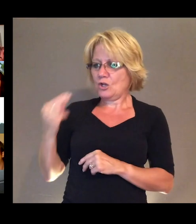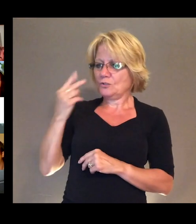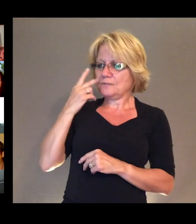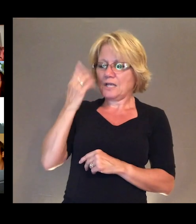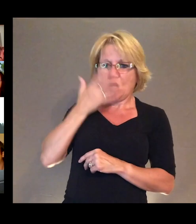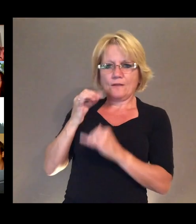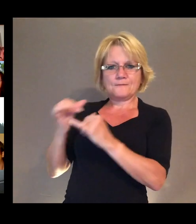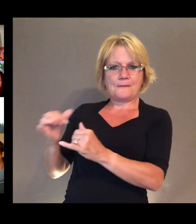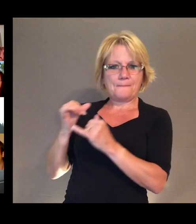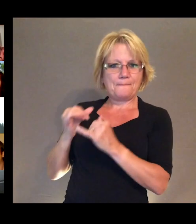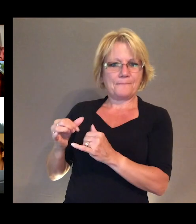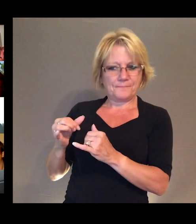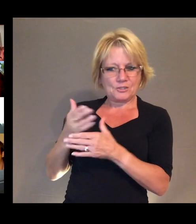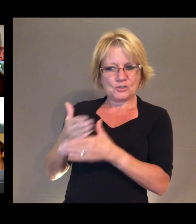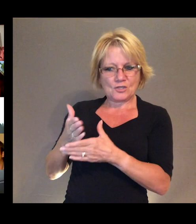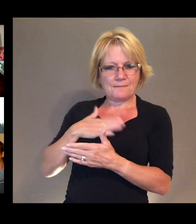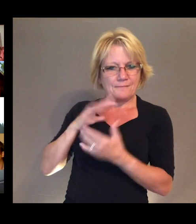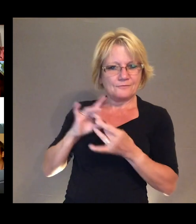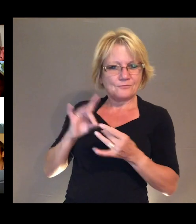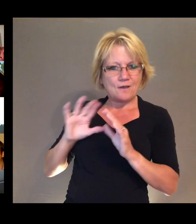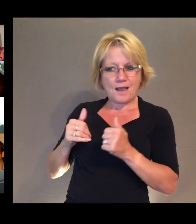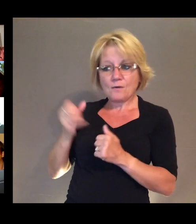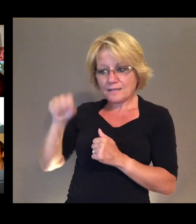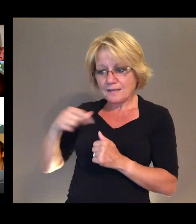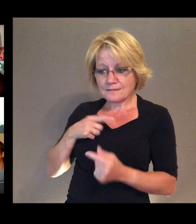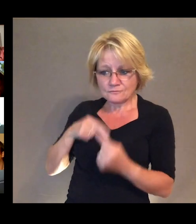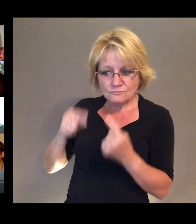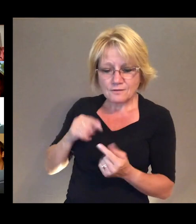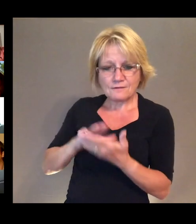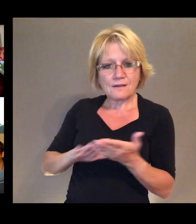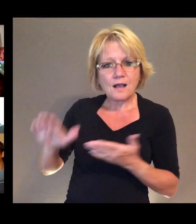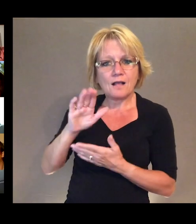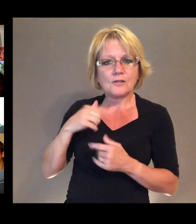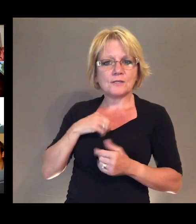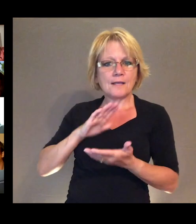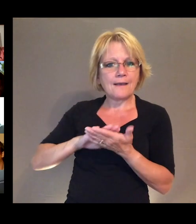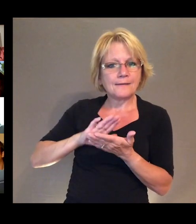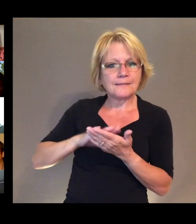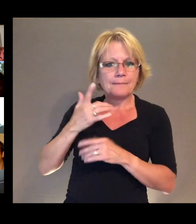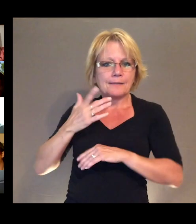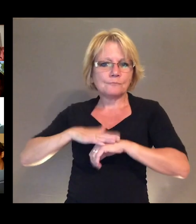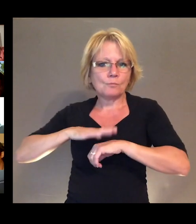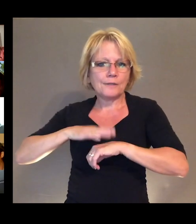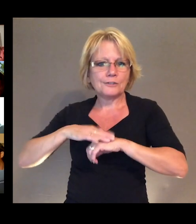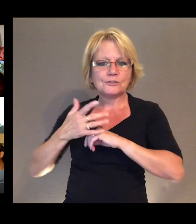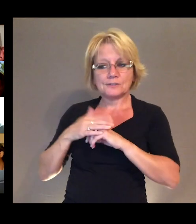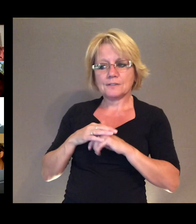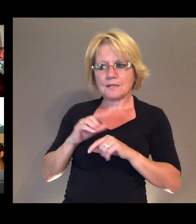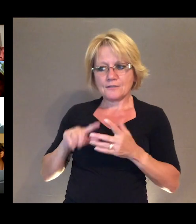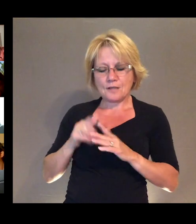That I can share my story with them about how I struggled in college and I was on academic probation. So I tell how I went from probation to PhD.